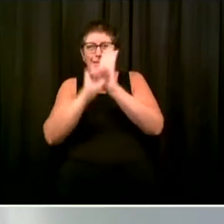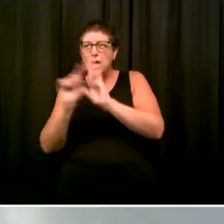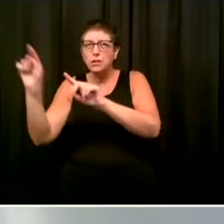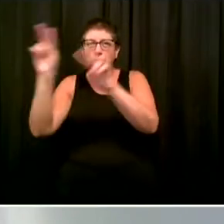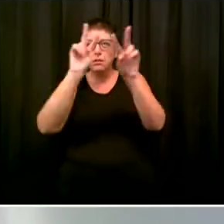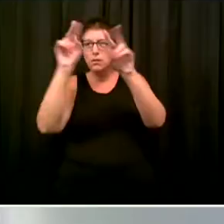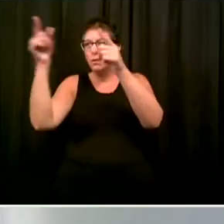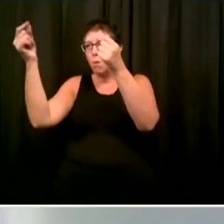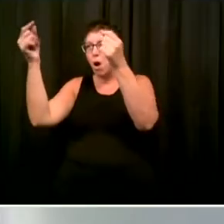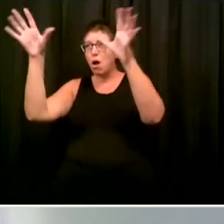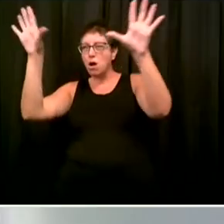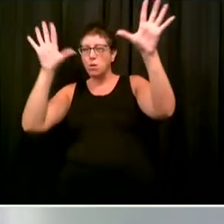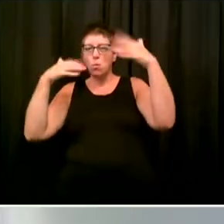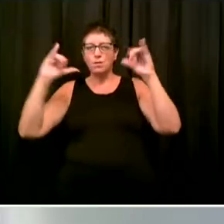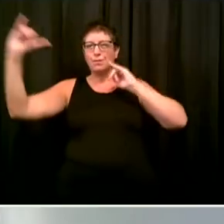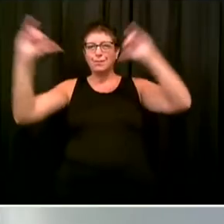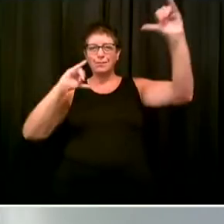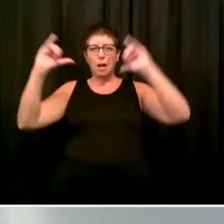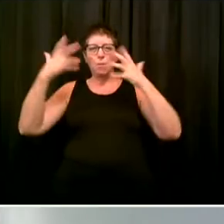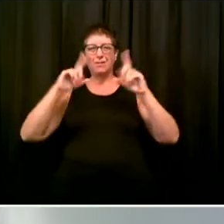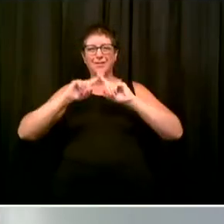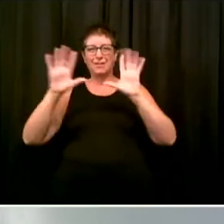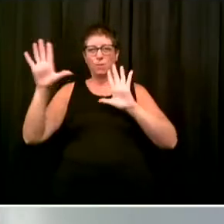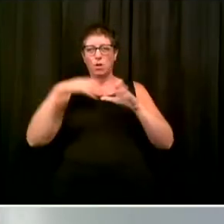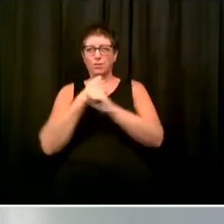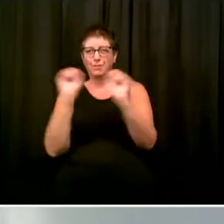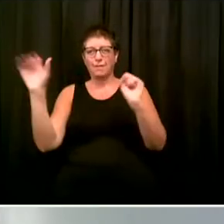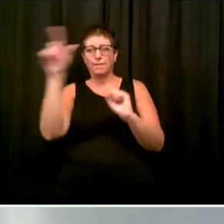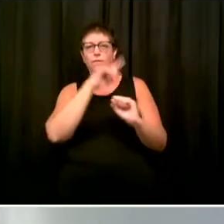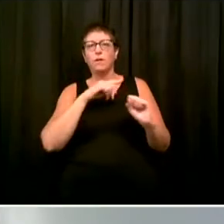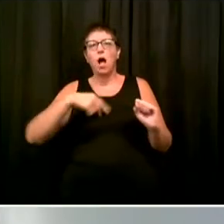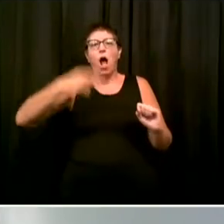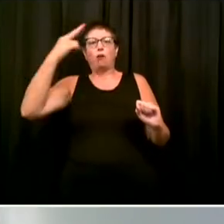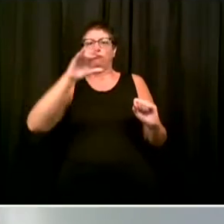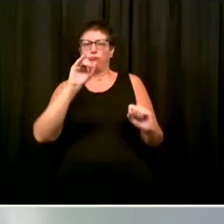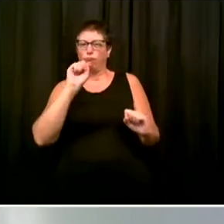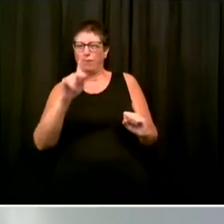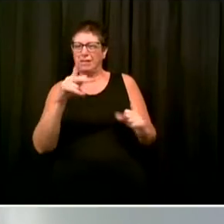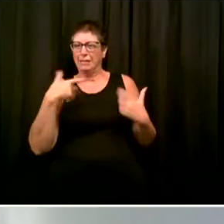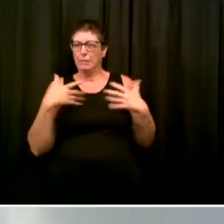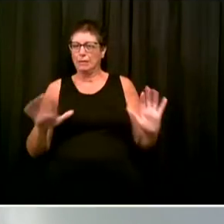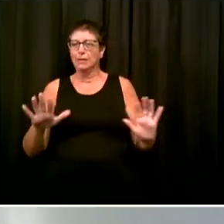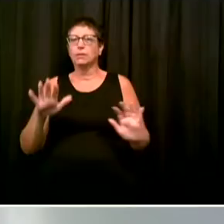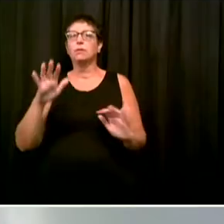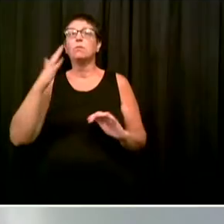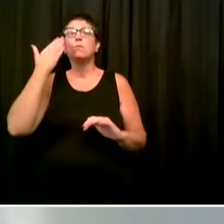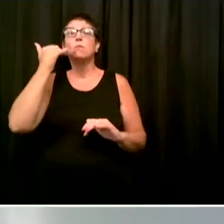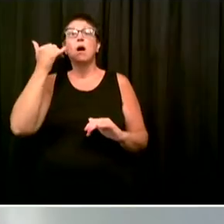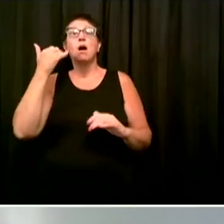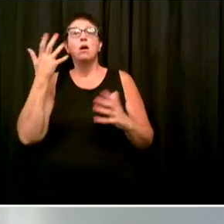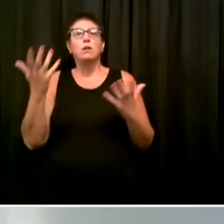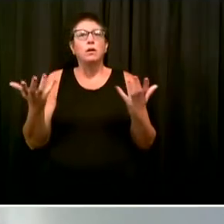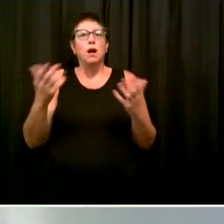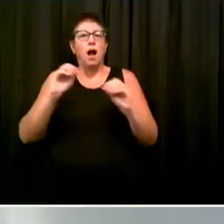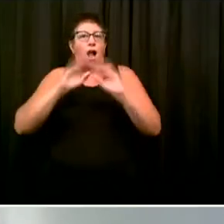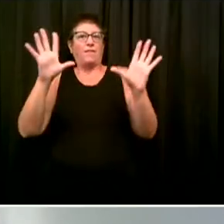ALSO FROM THE UNITED STATES THAT INDOOR DINING IS A VERY HIGH-RISK